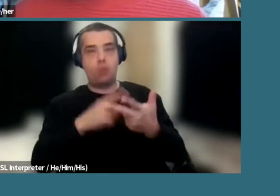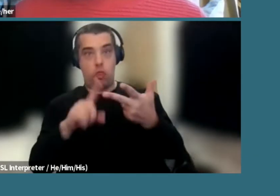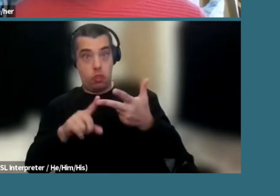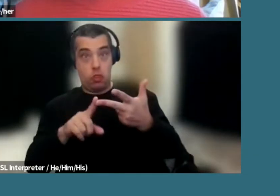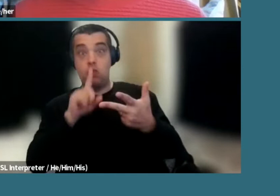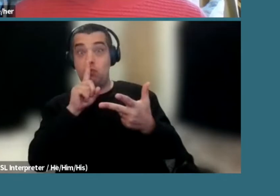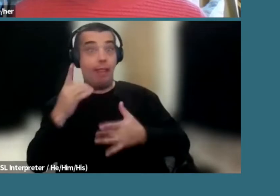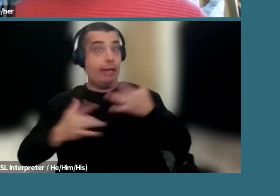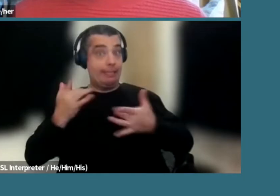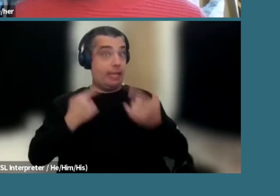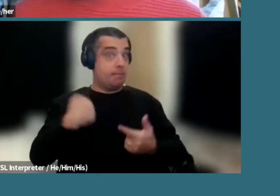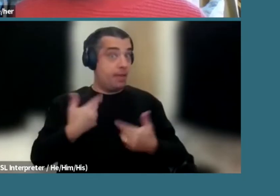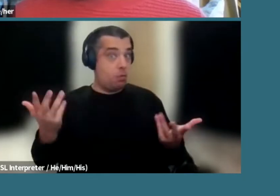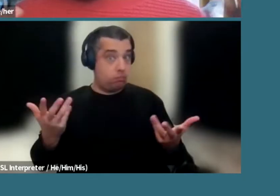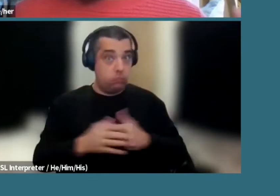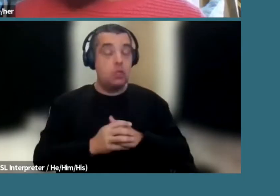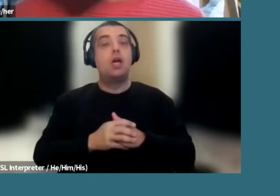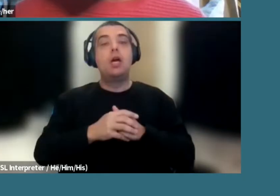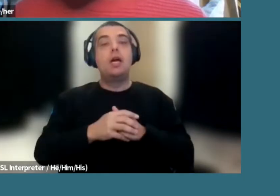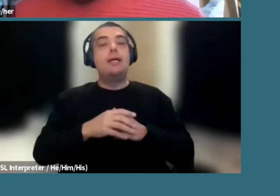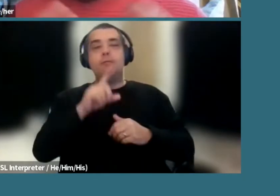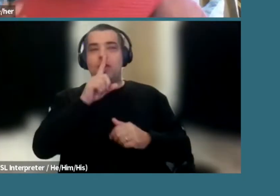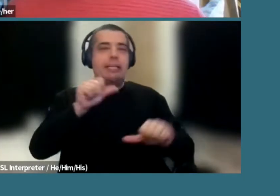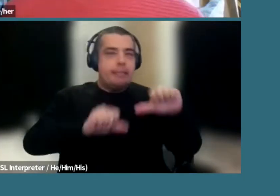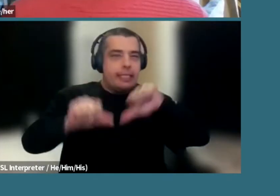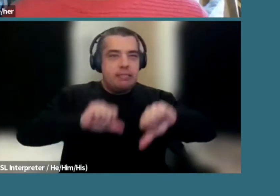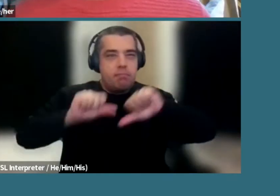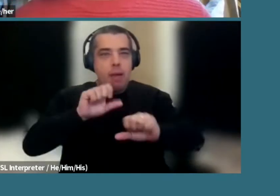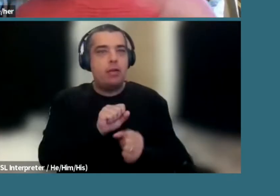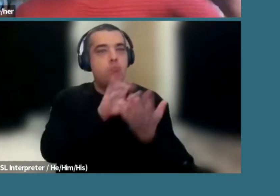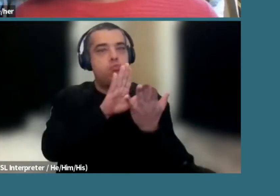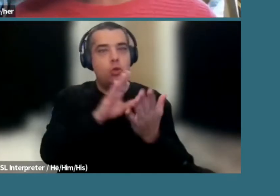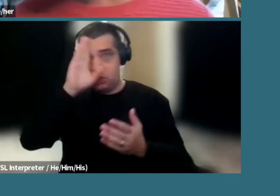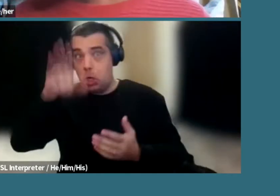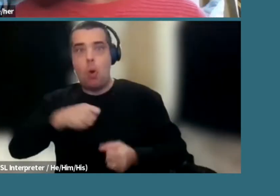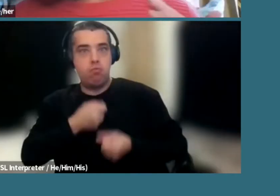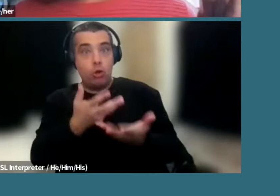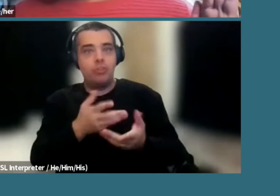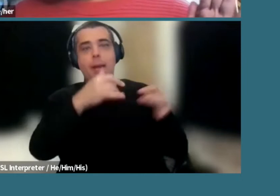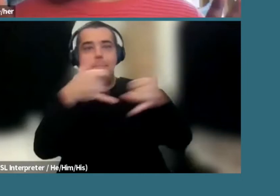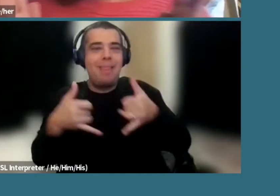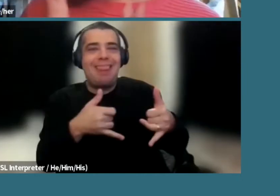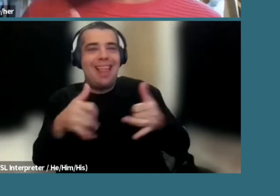excites me is having an experimental approach. Like with poetry, you can play around with words. You're not so caught up in doing things